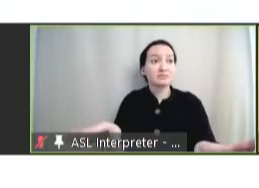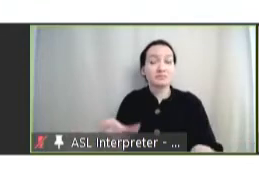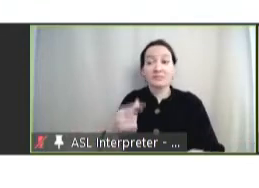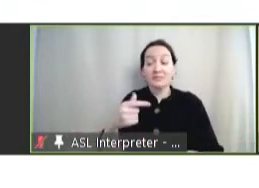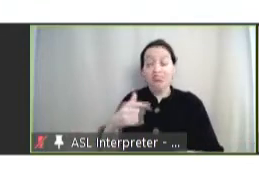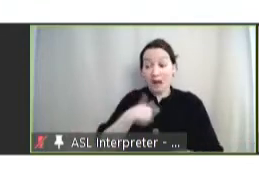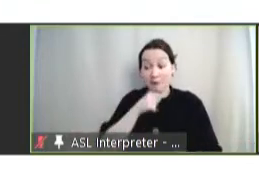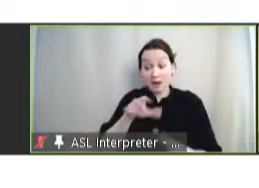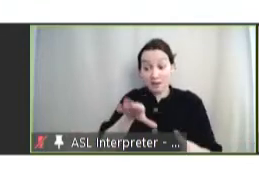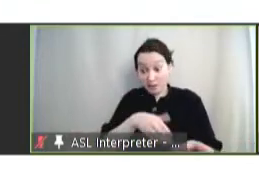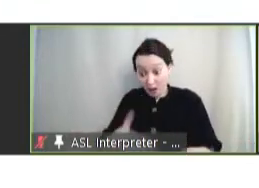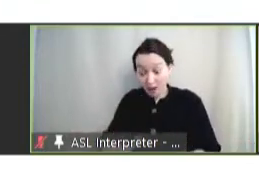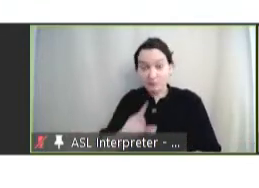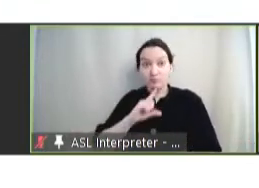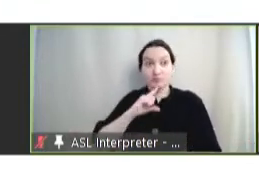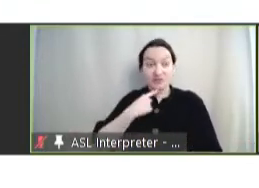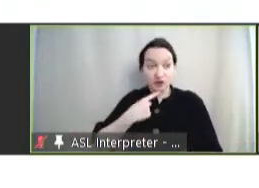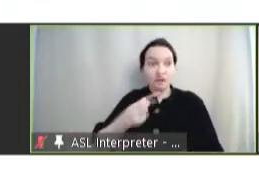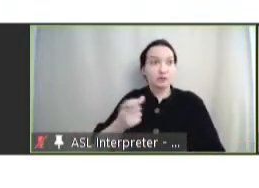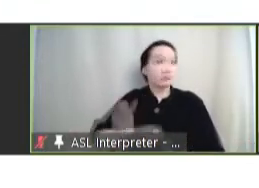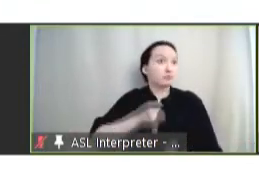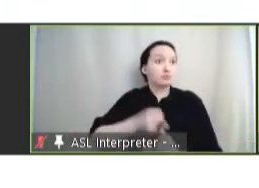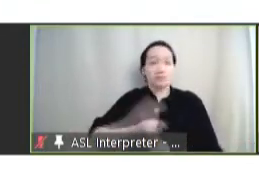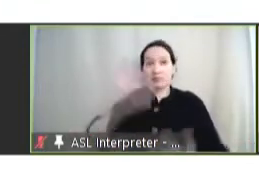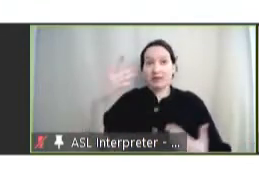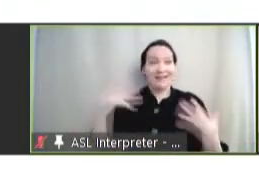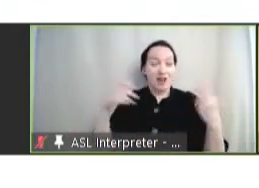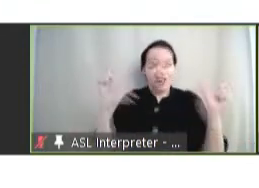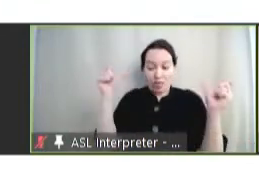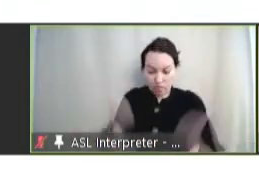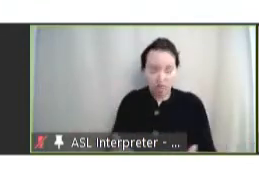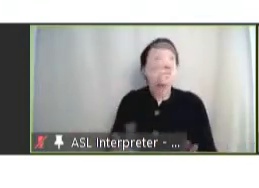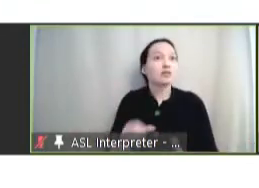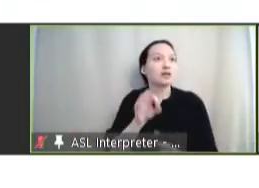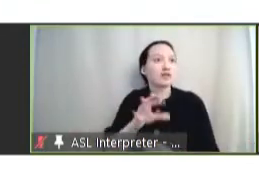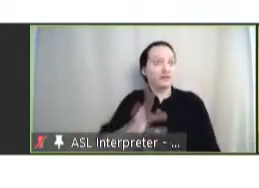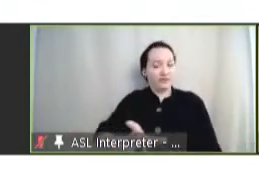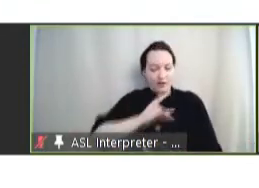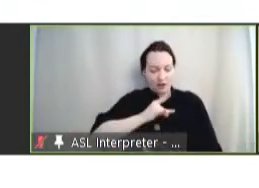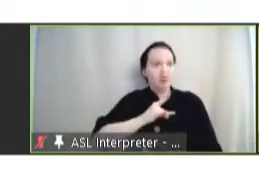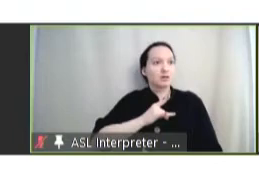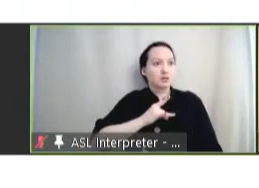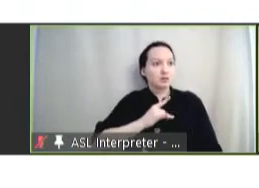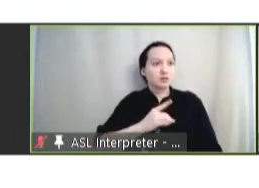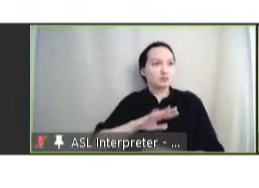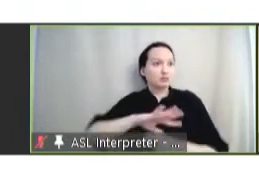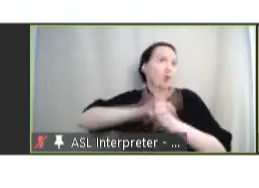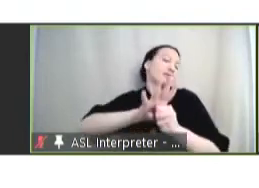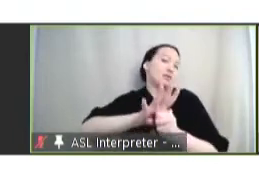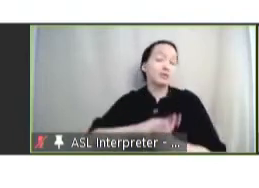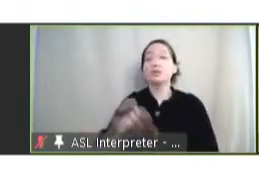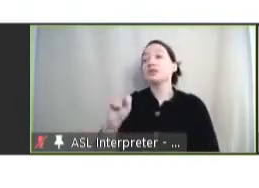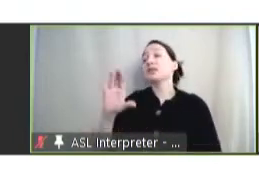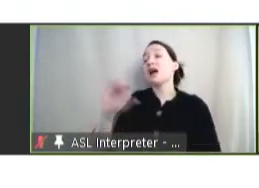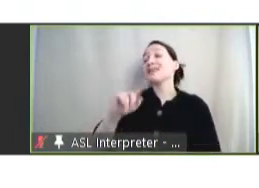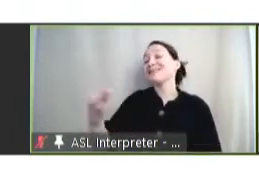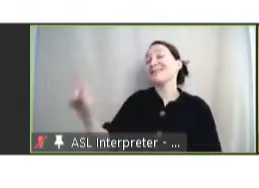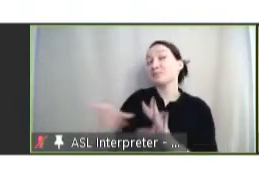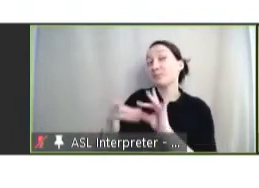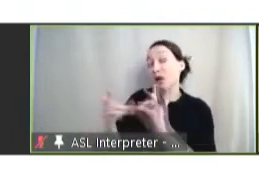be seriously impacted by it if you did get the virus. And Scott's message about, you know, not